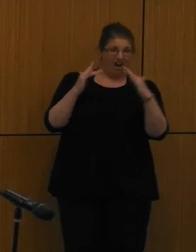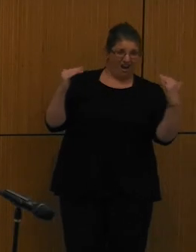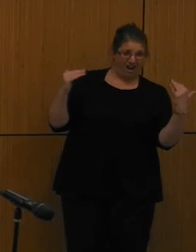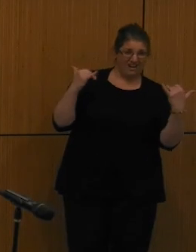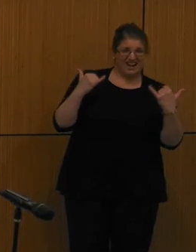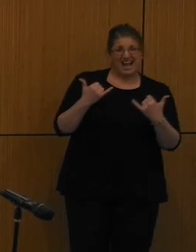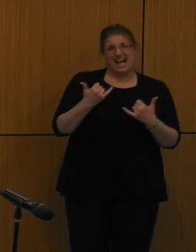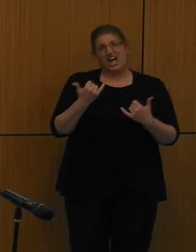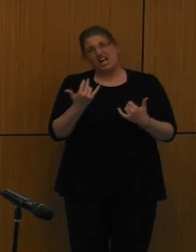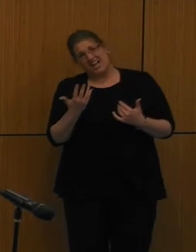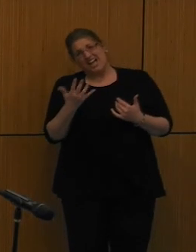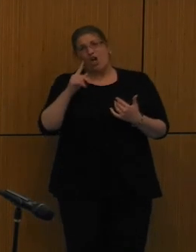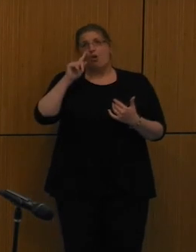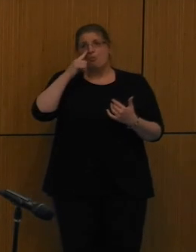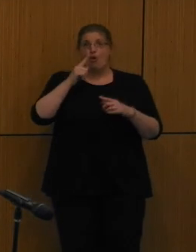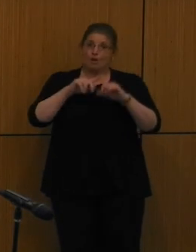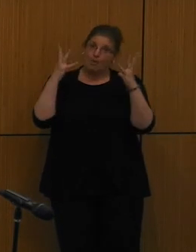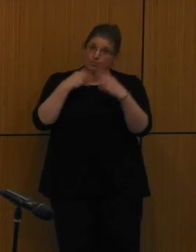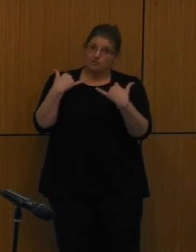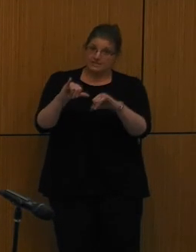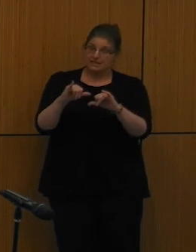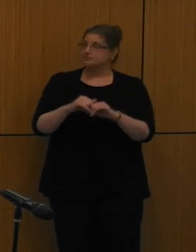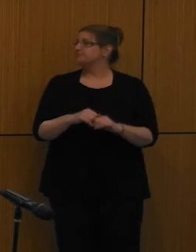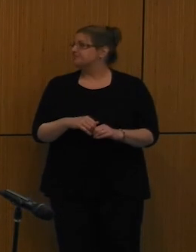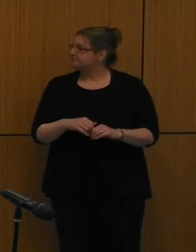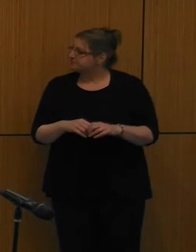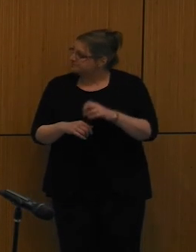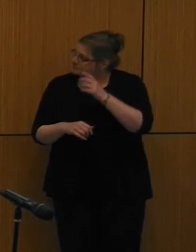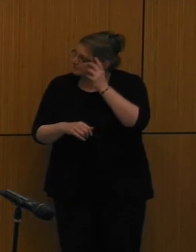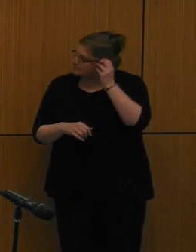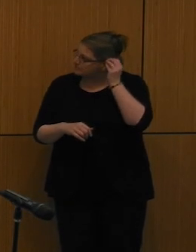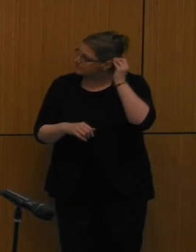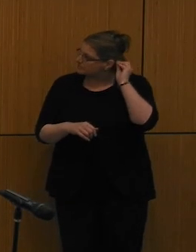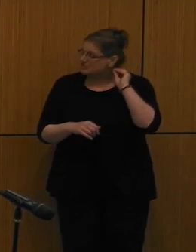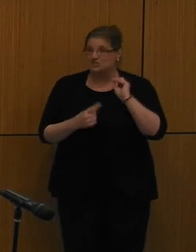But still very beautiful right at the very one single organism. So this is an organism called